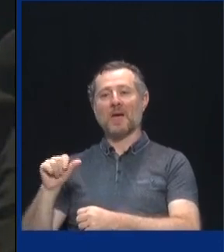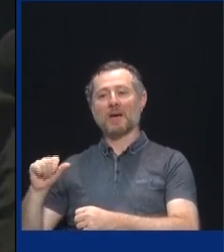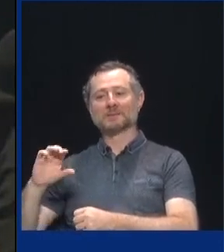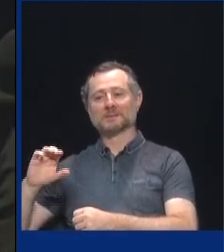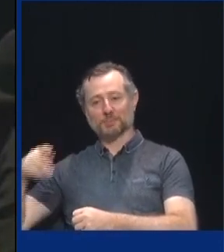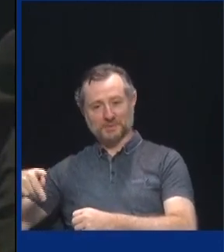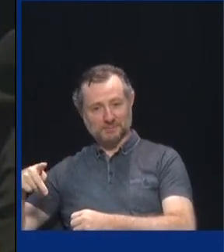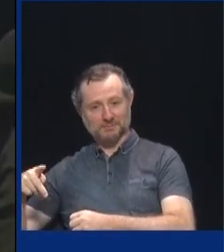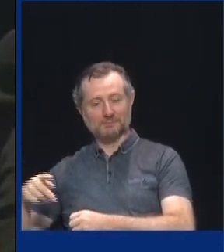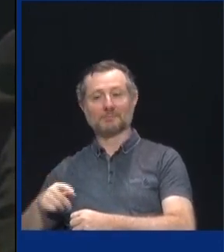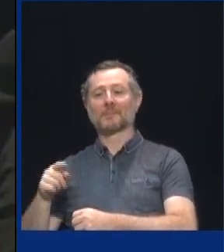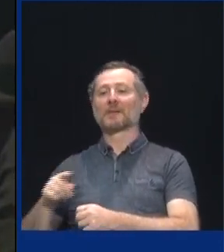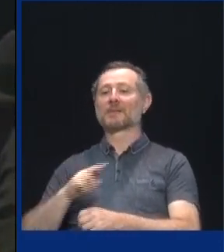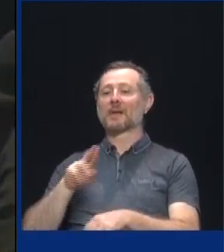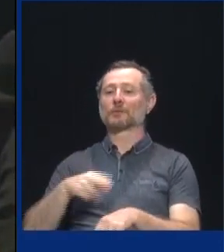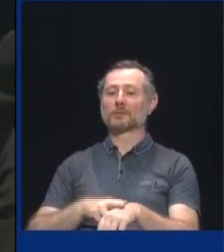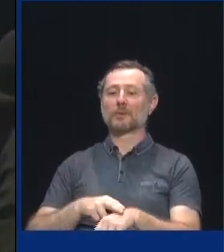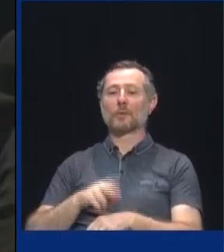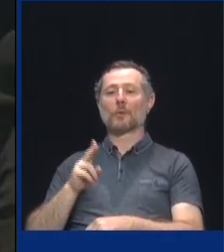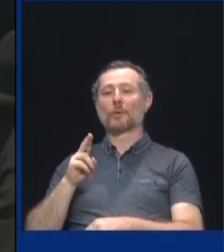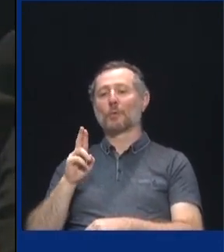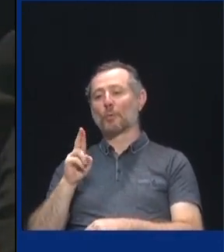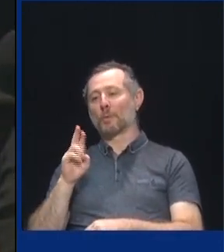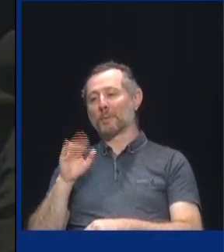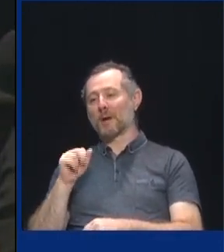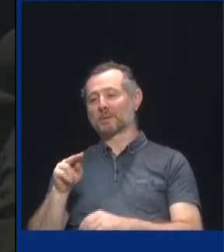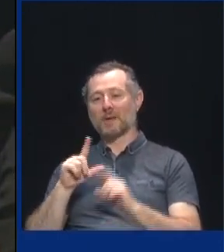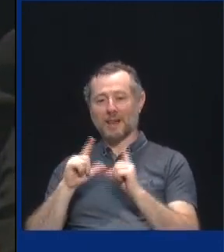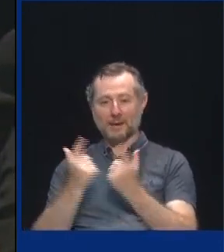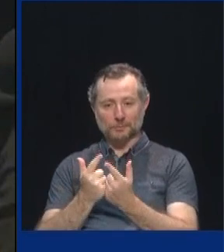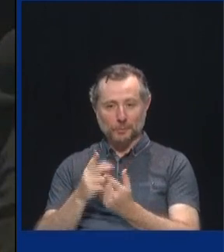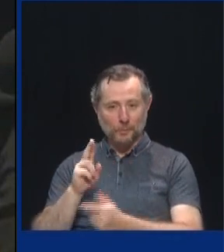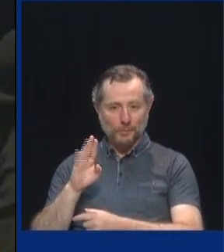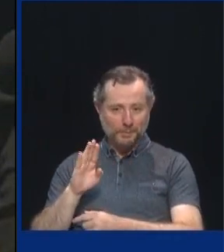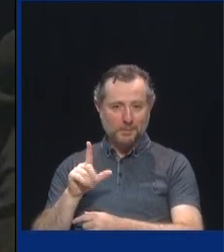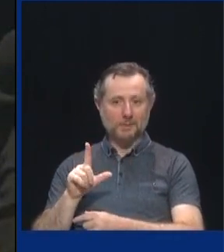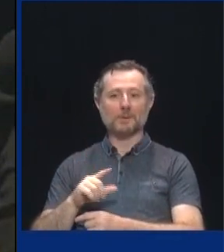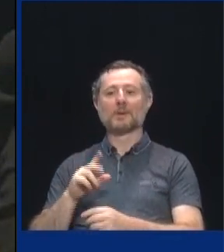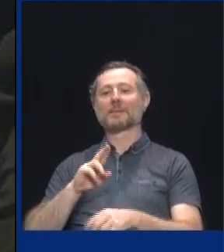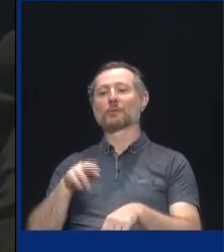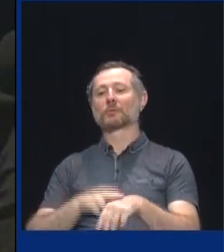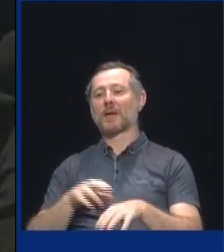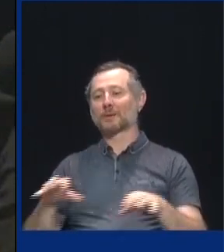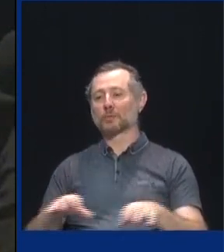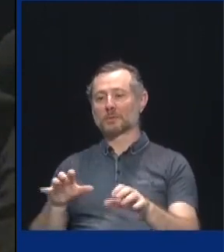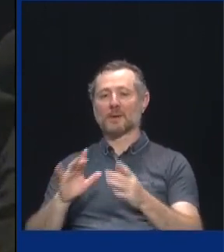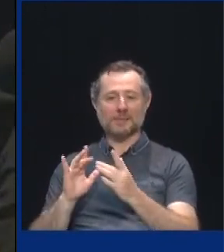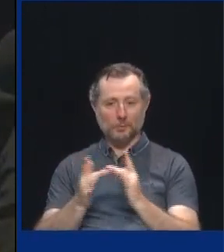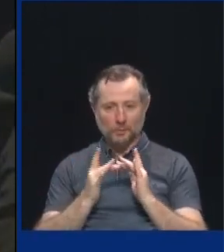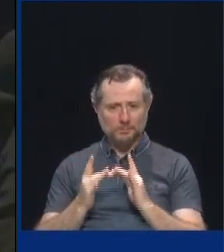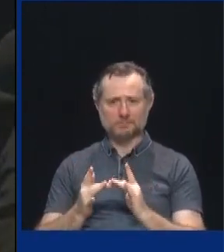WOMAN, ORGANIZATIONS WITH LOCAL BRANCHES AND CHAPTERS SUCH AS